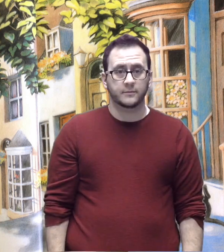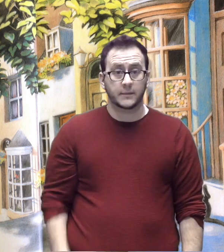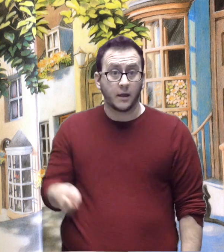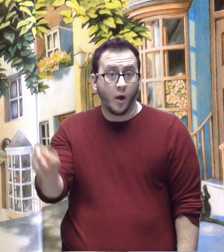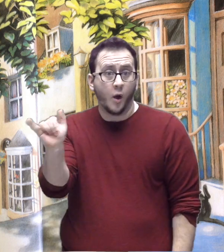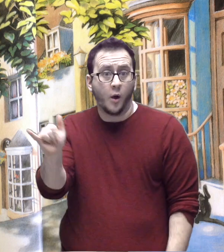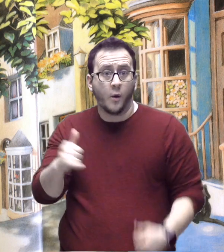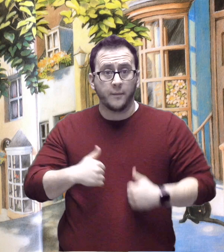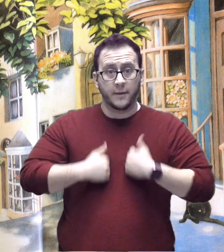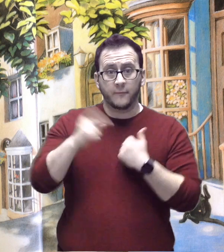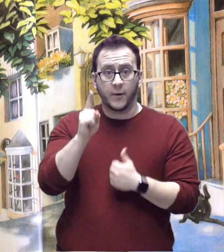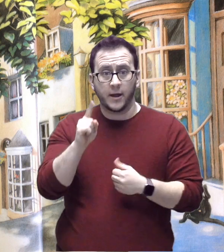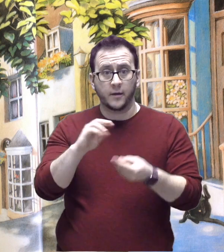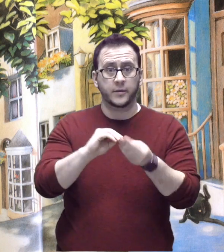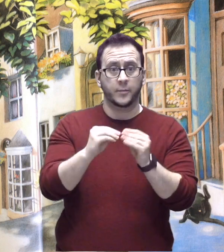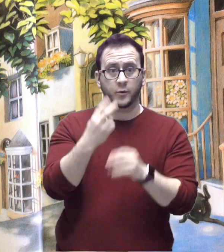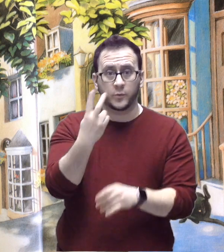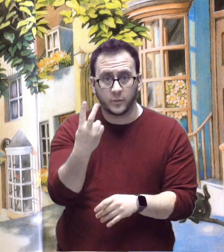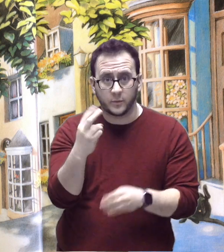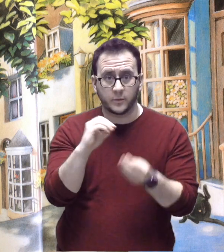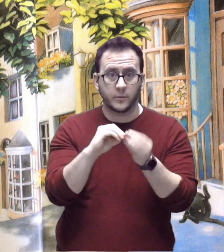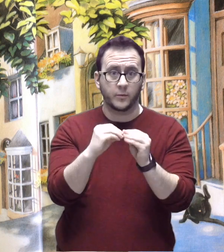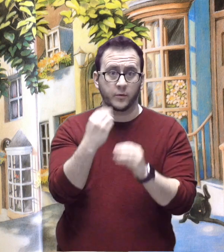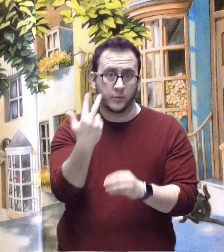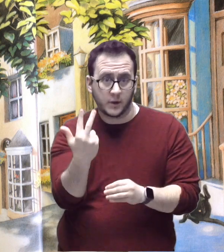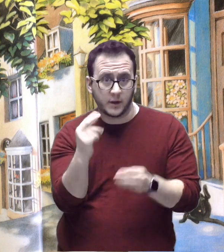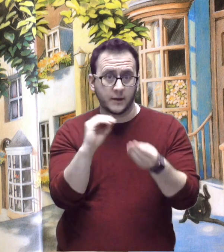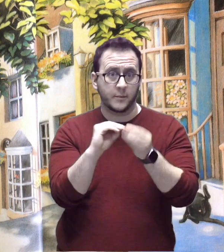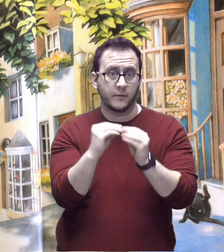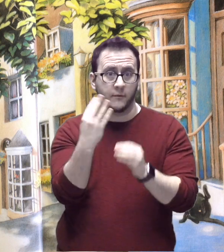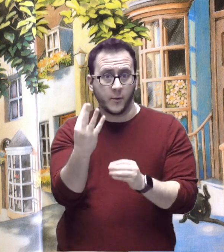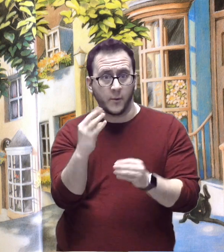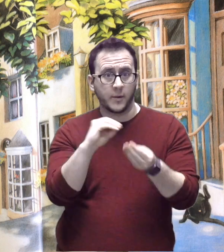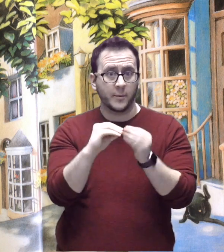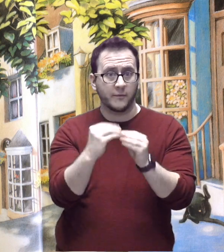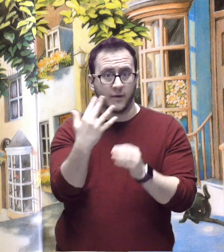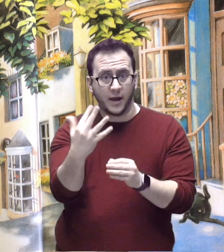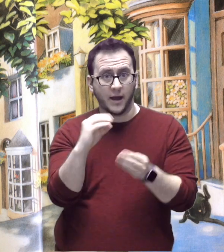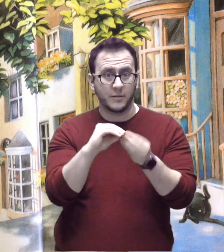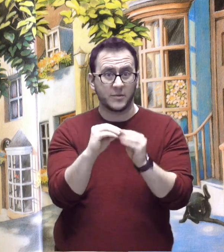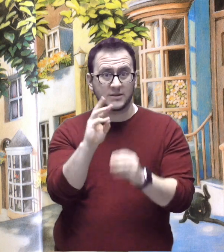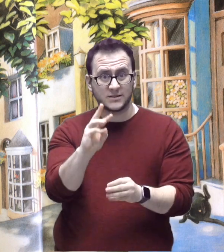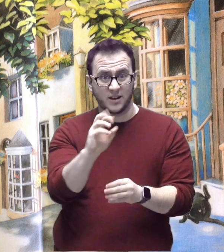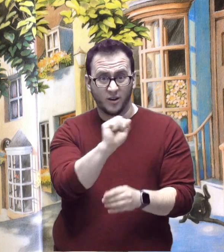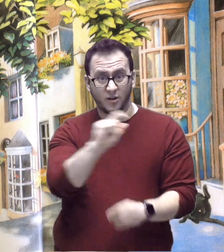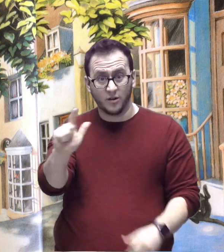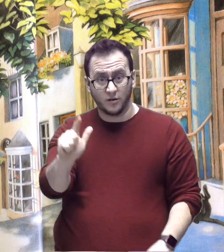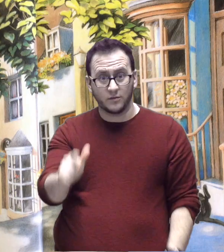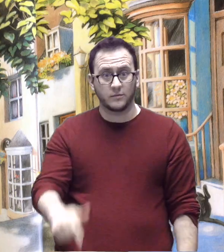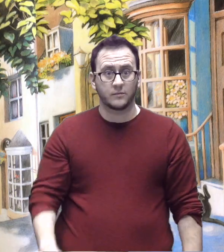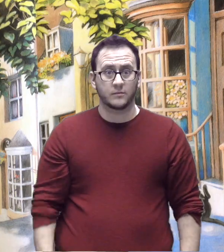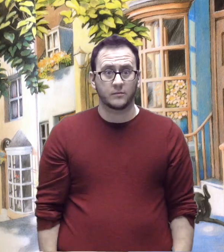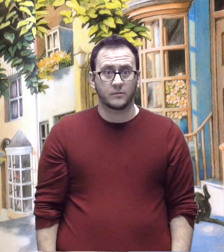He also lived at number two, number three, number four, number five, and number six.